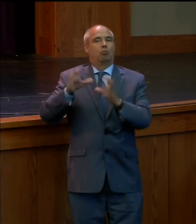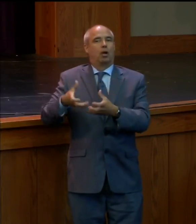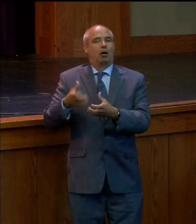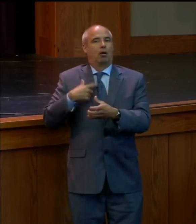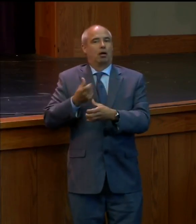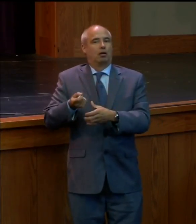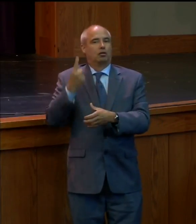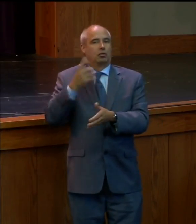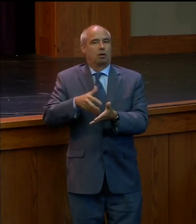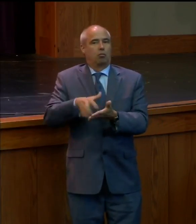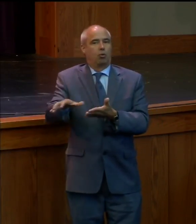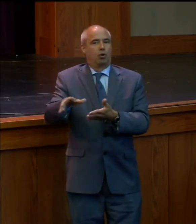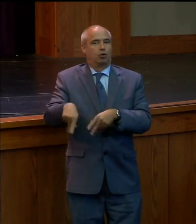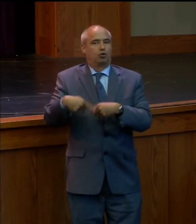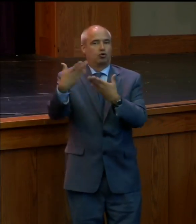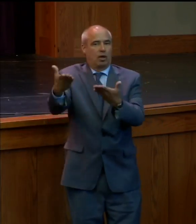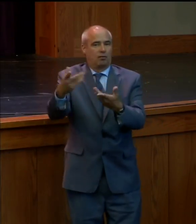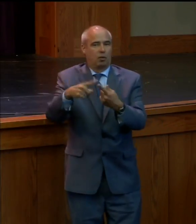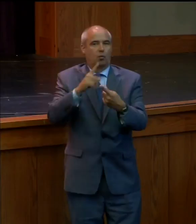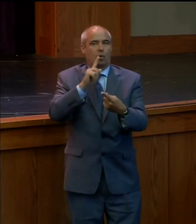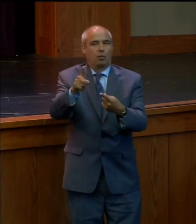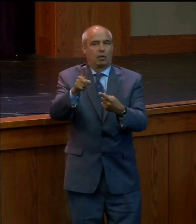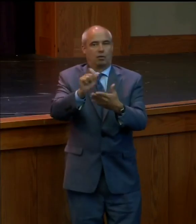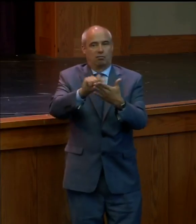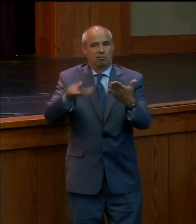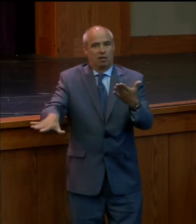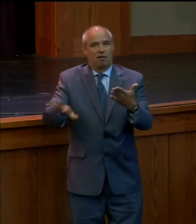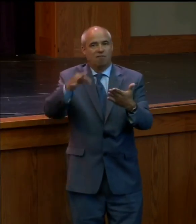PROPOSED DRAFT WOULD TAKE AWAY A LOT OF THE FEDERAL FUNDING FOR